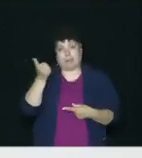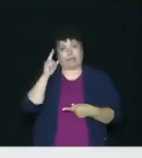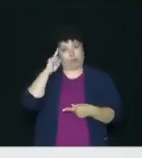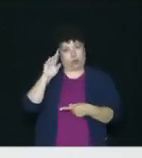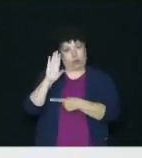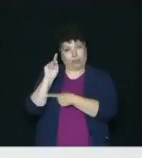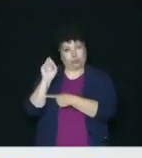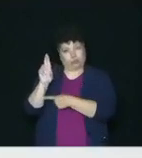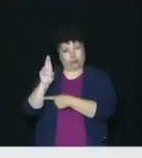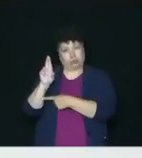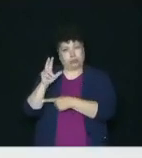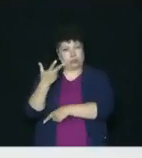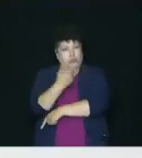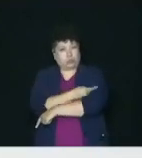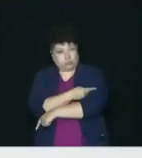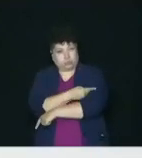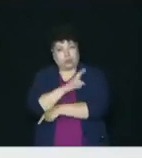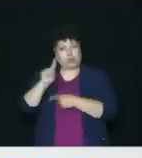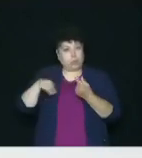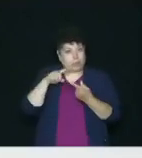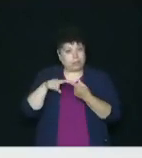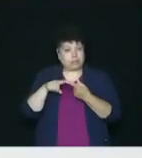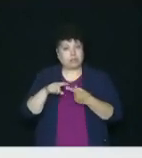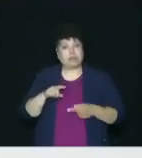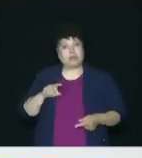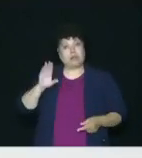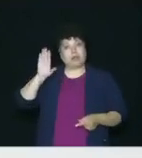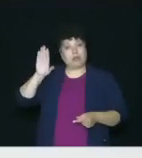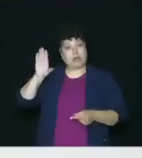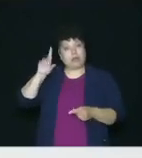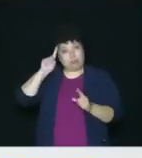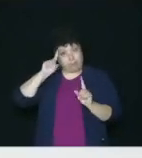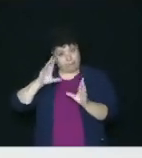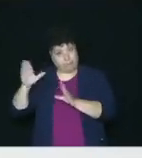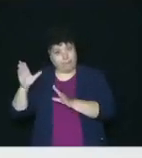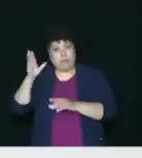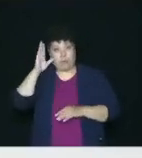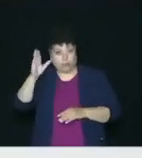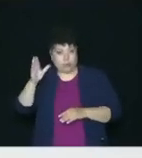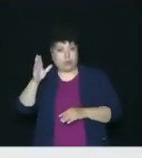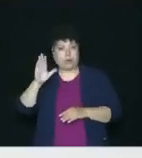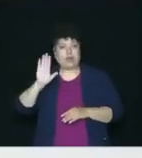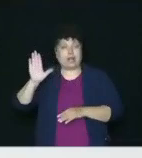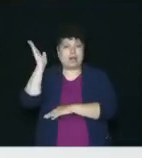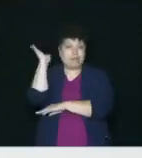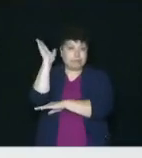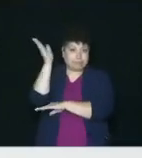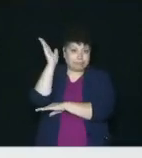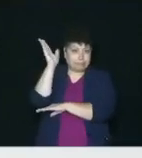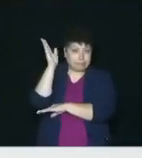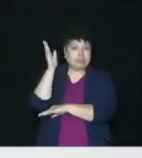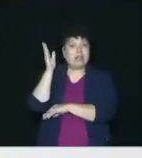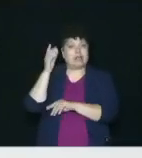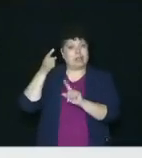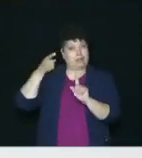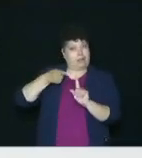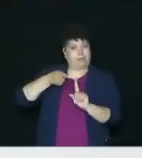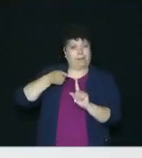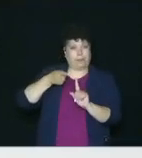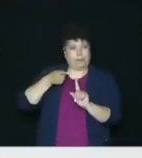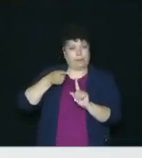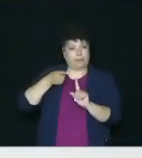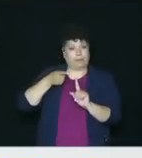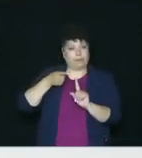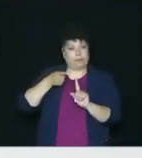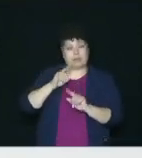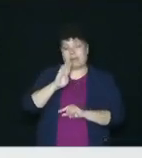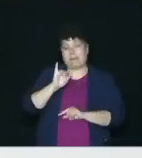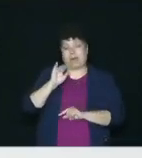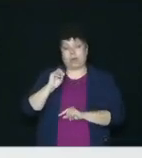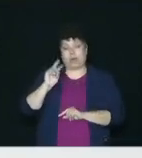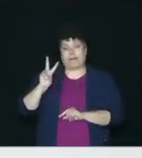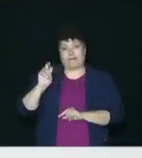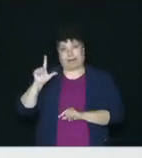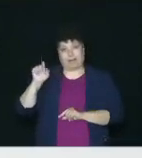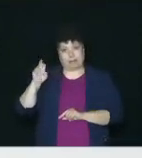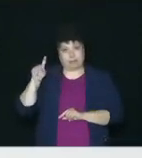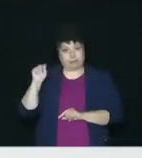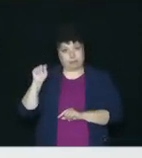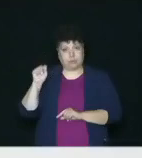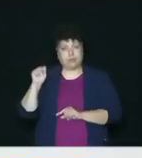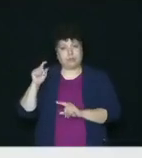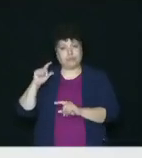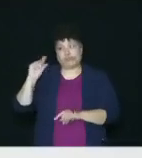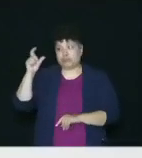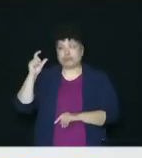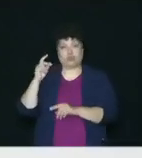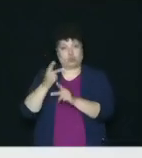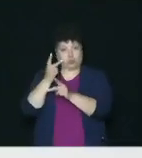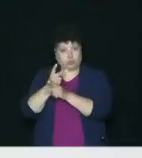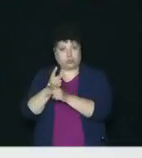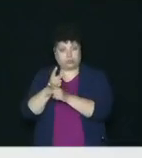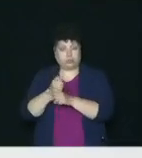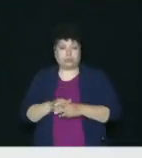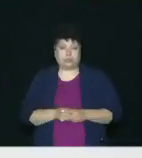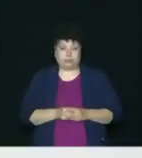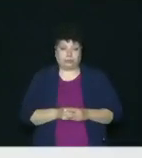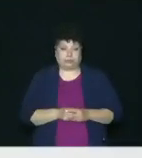VACCINE, AND BOOSTER DOSES.